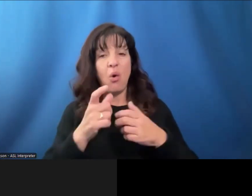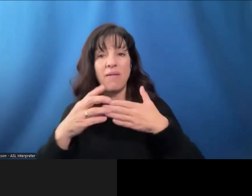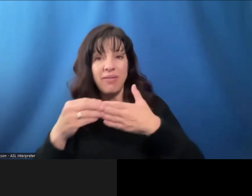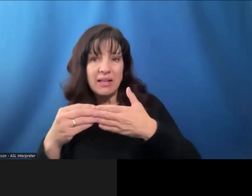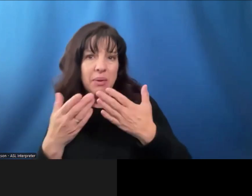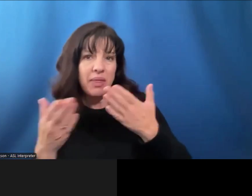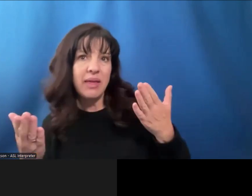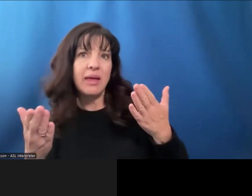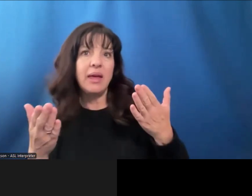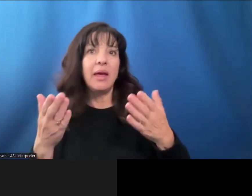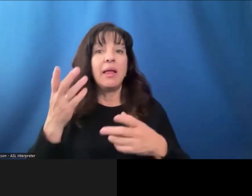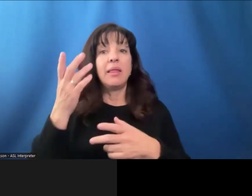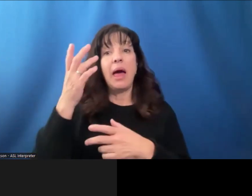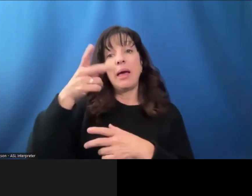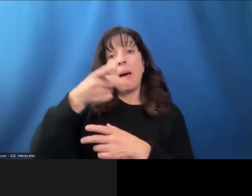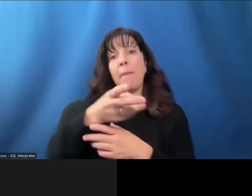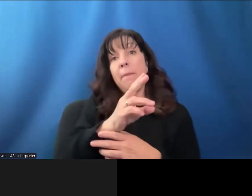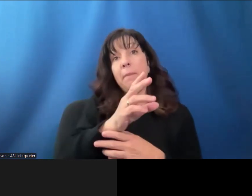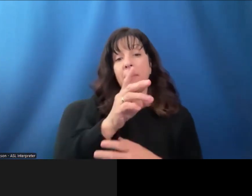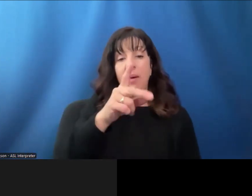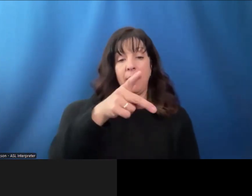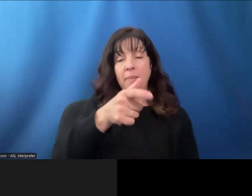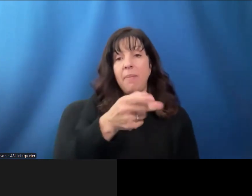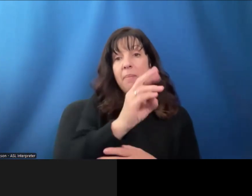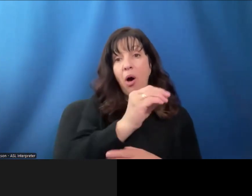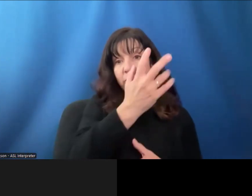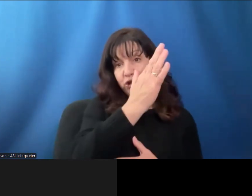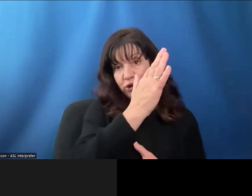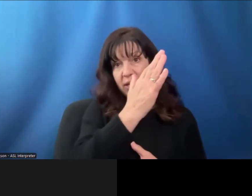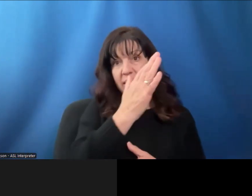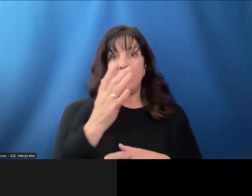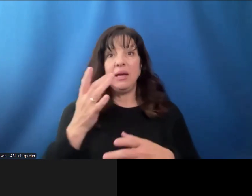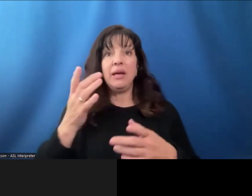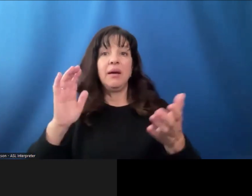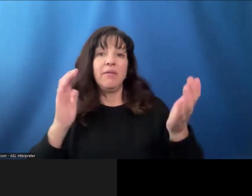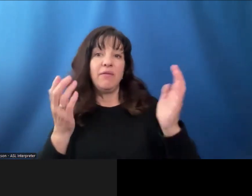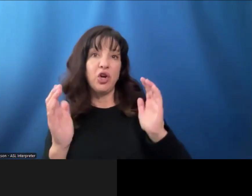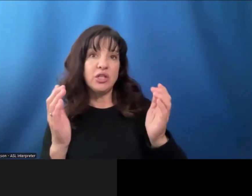palm tree versus, you know, stiff and, you know, firm and